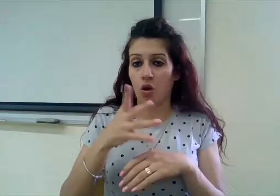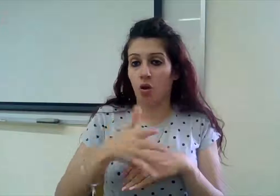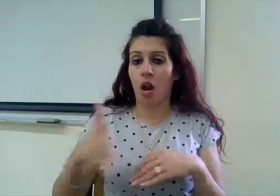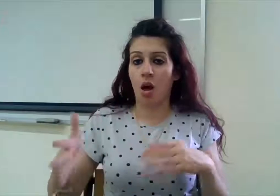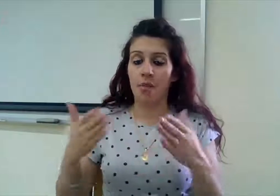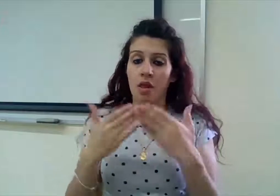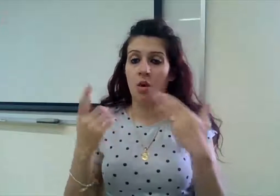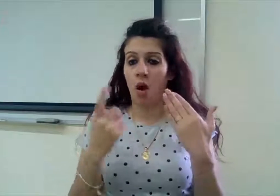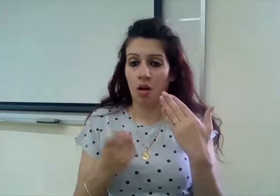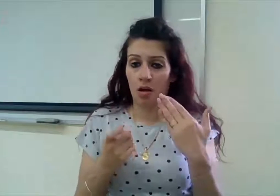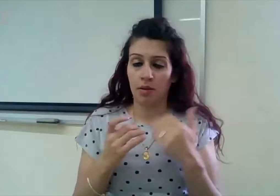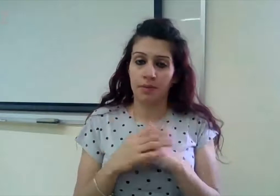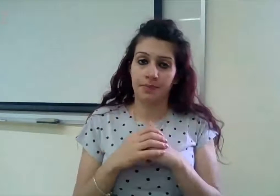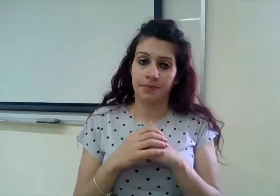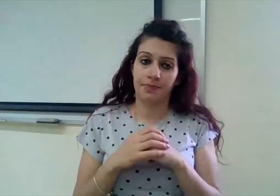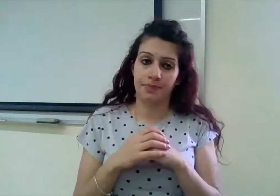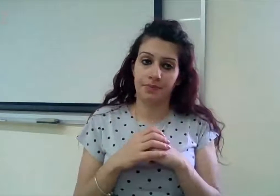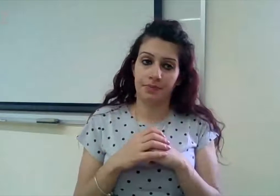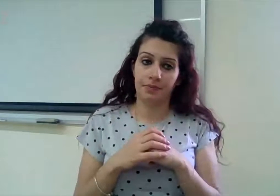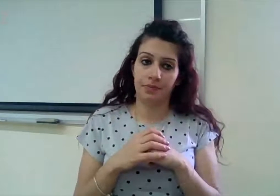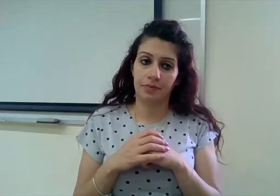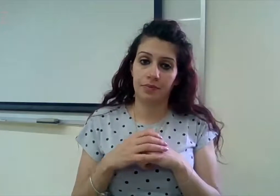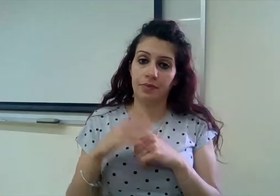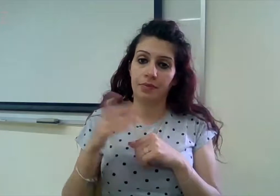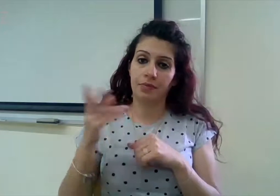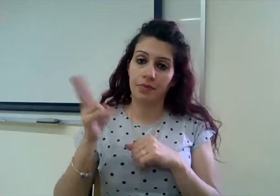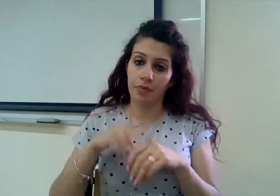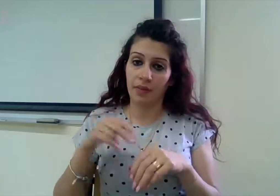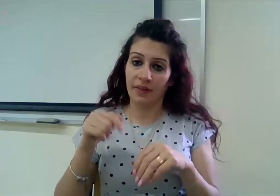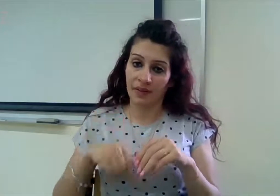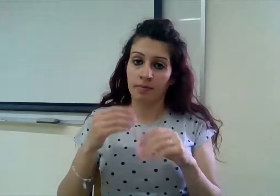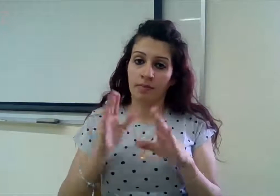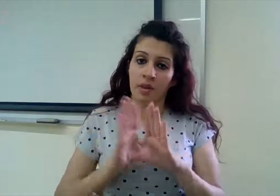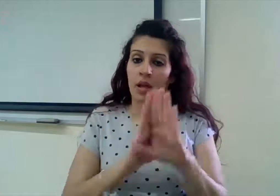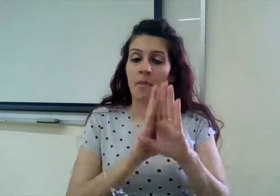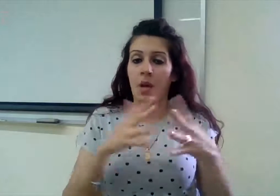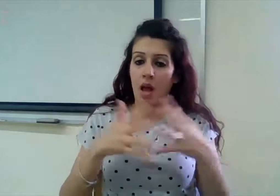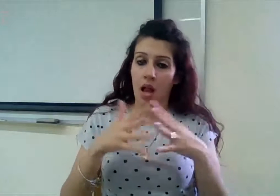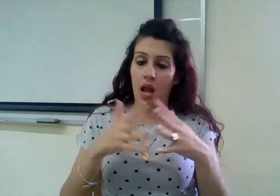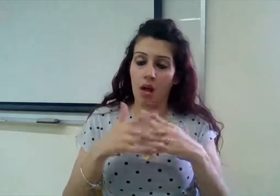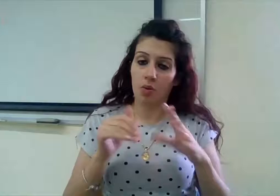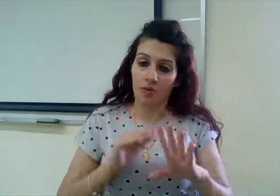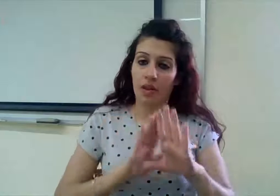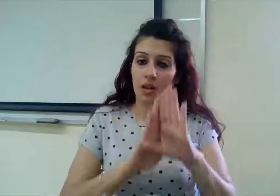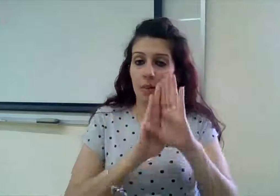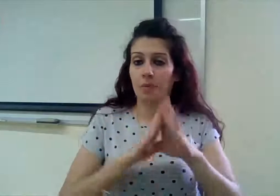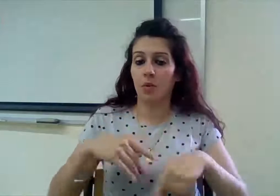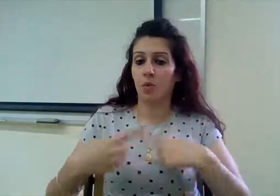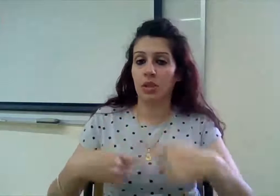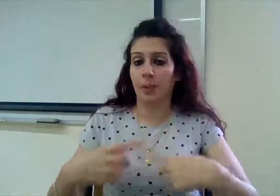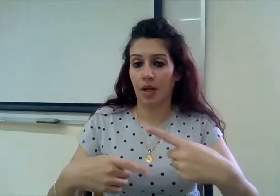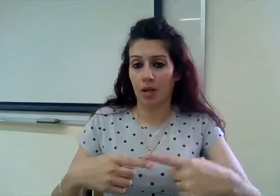education so this is basically one of the participation of one of the